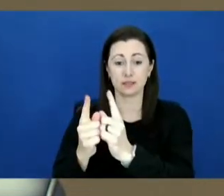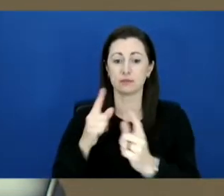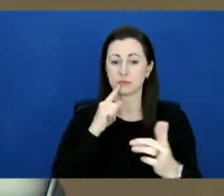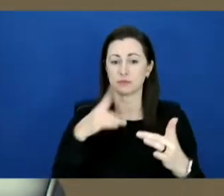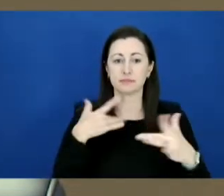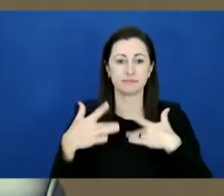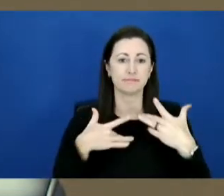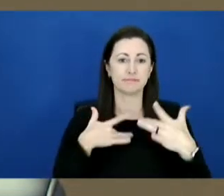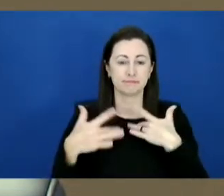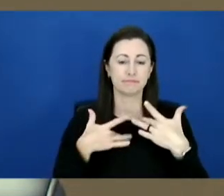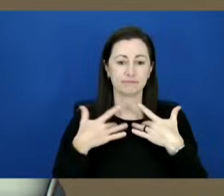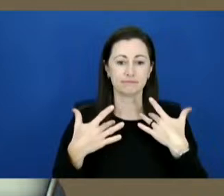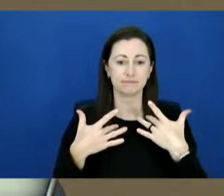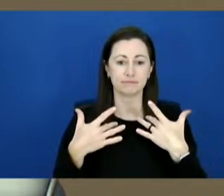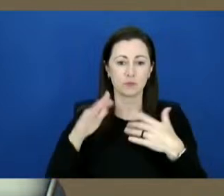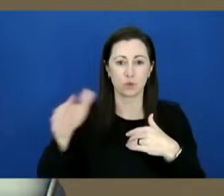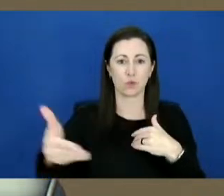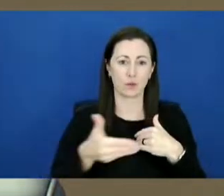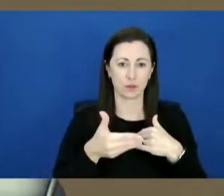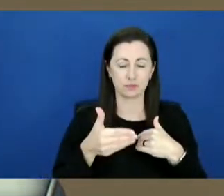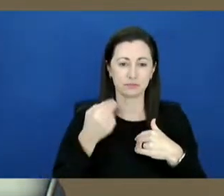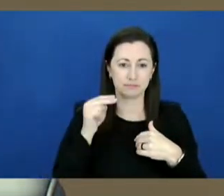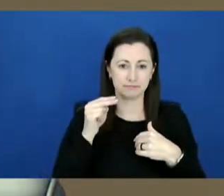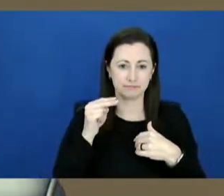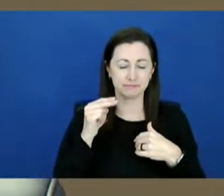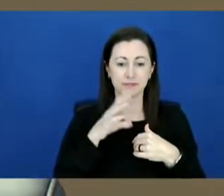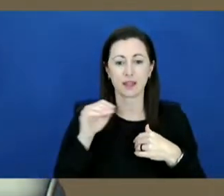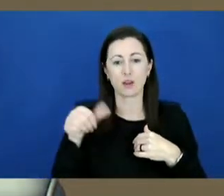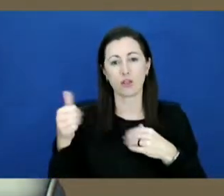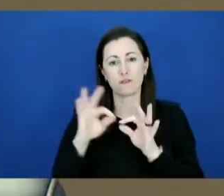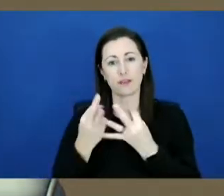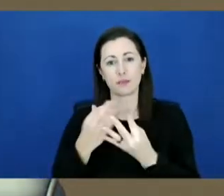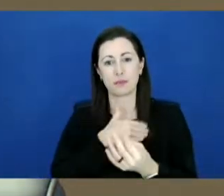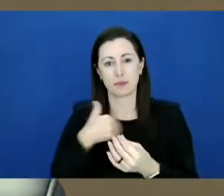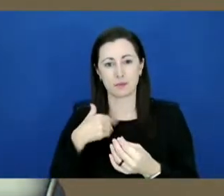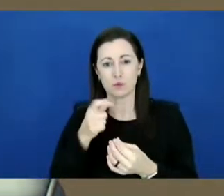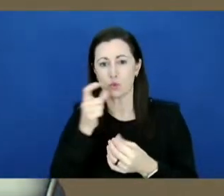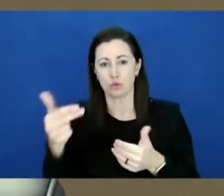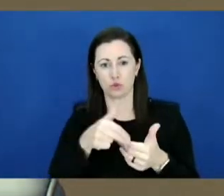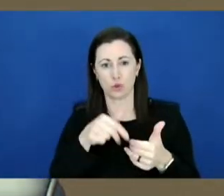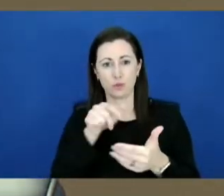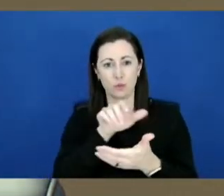FIRST TIME IN THE UNITED STATES, THE FIRST TIME WE'VE MET HERE,